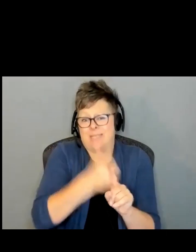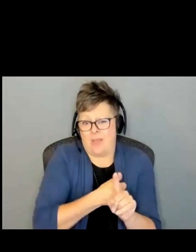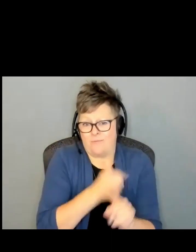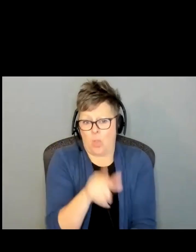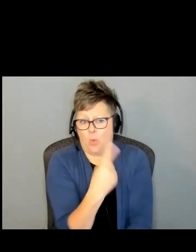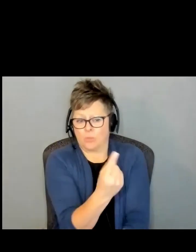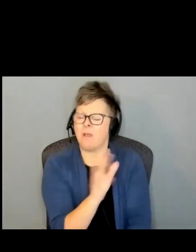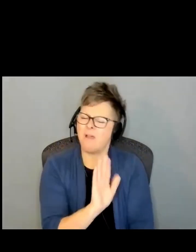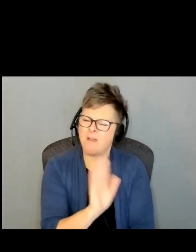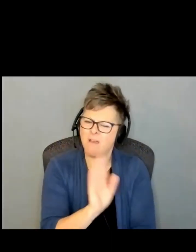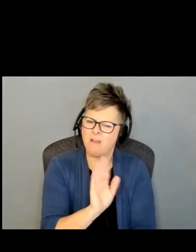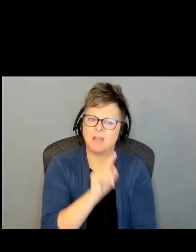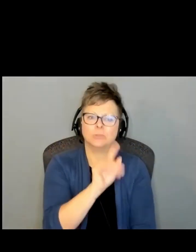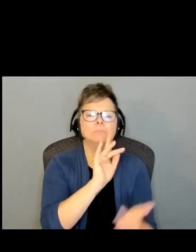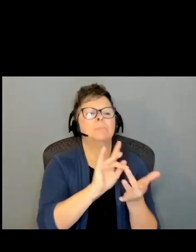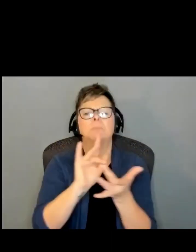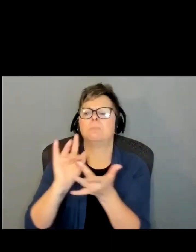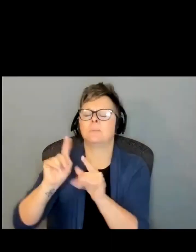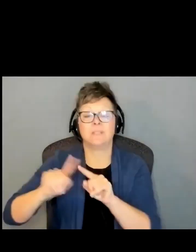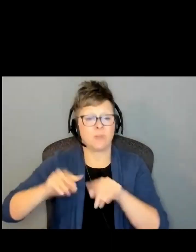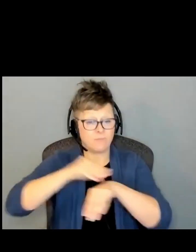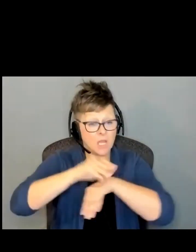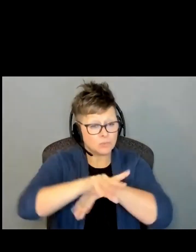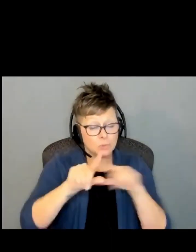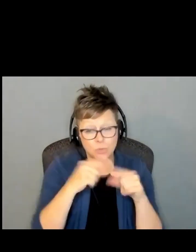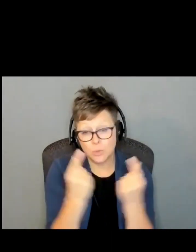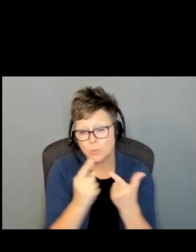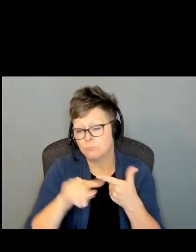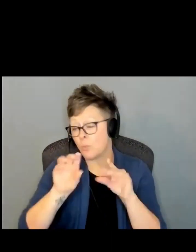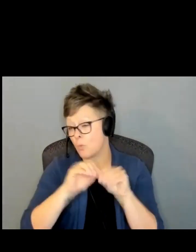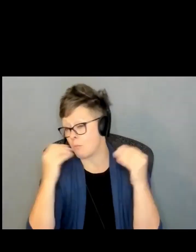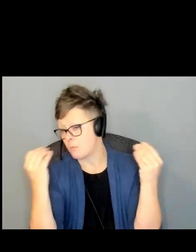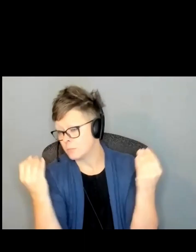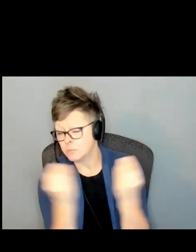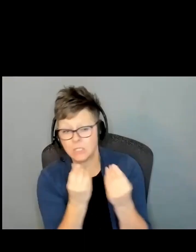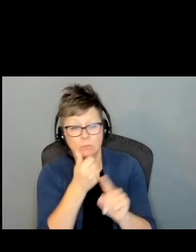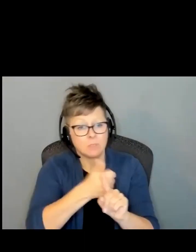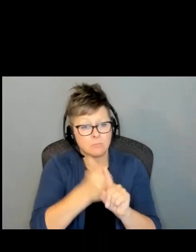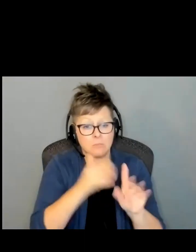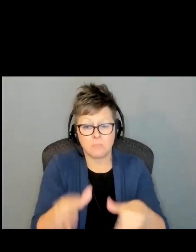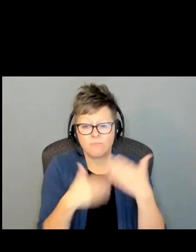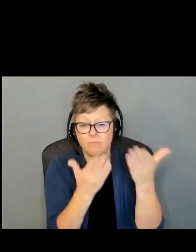But look to advisory groups, to organizations that provide services and programs within